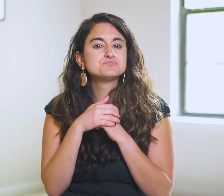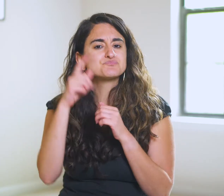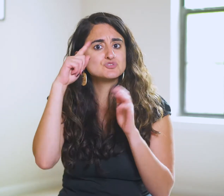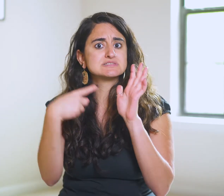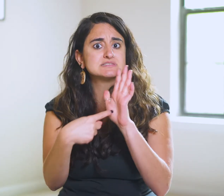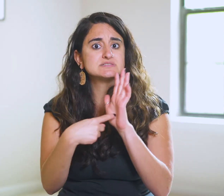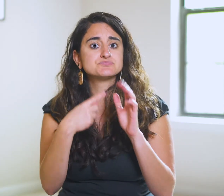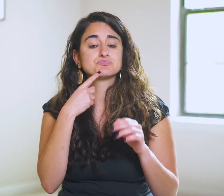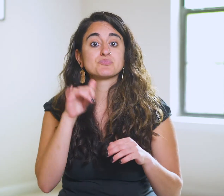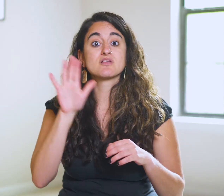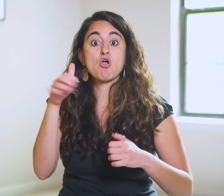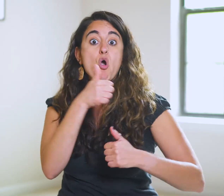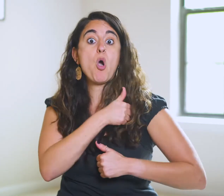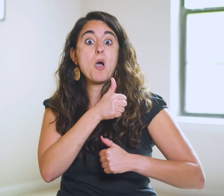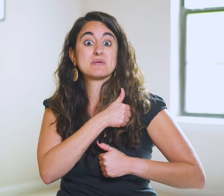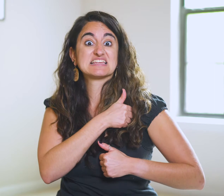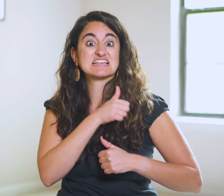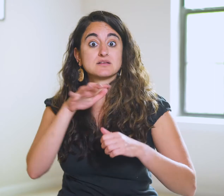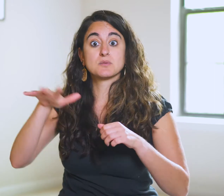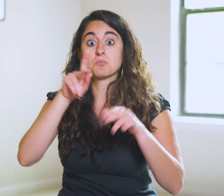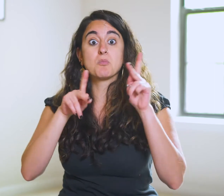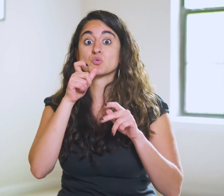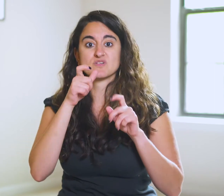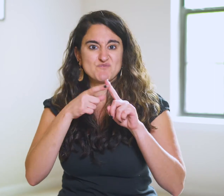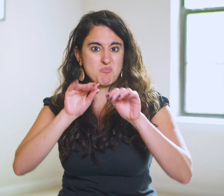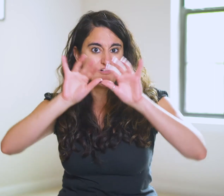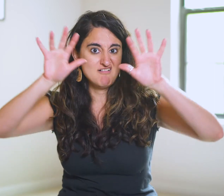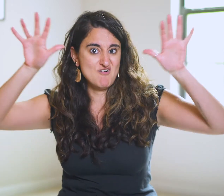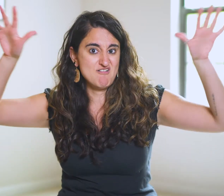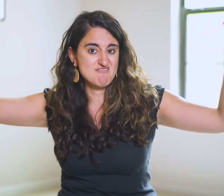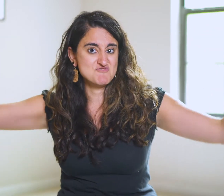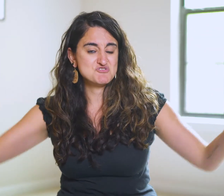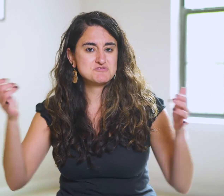For instance, his army is composed of people from far and wide,